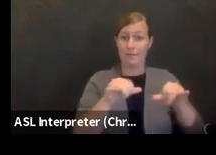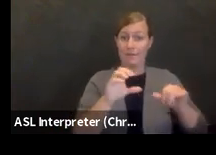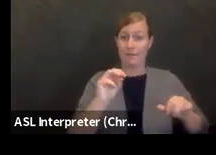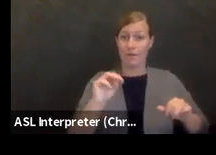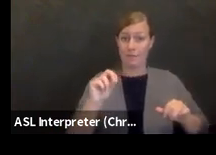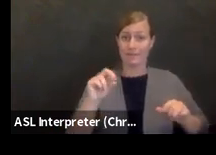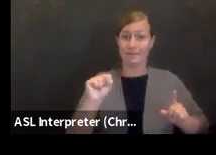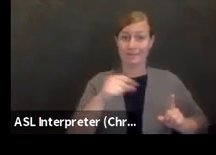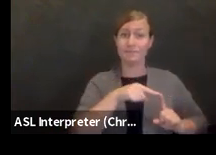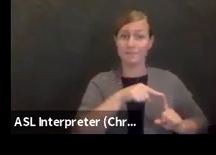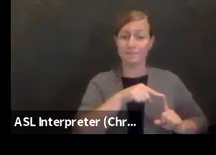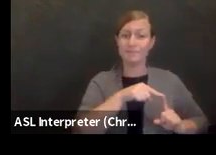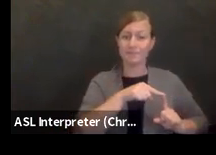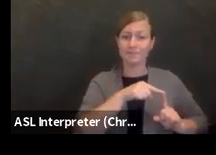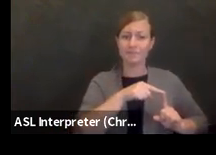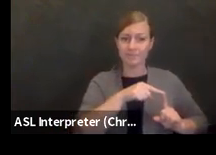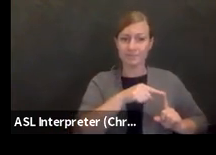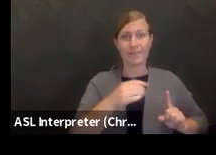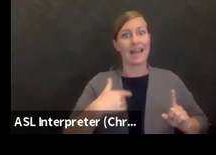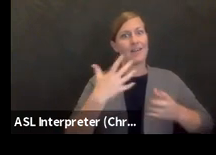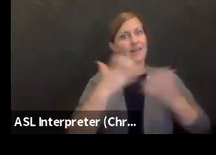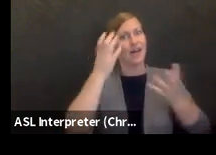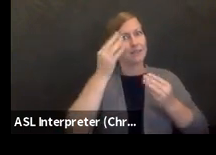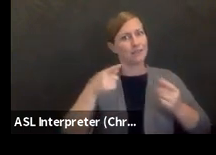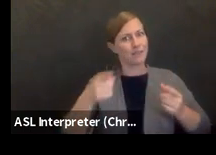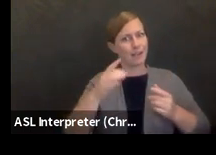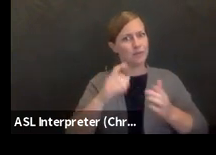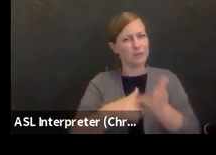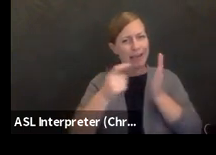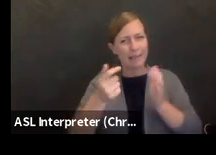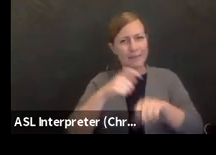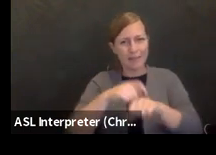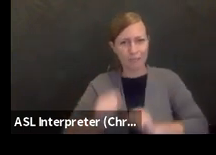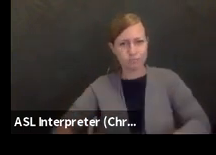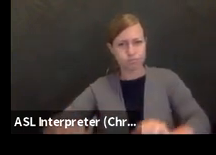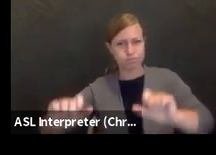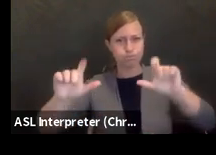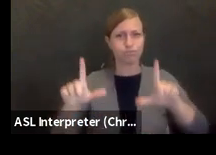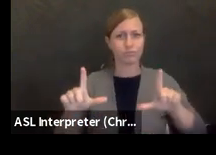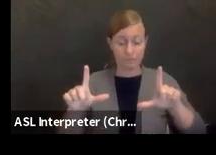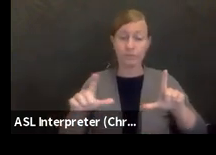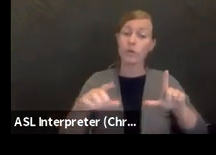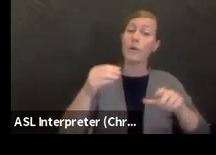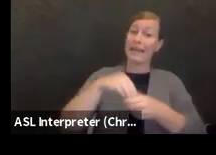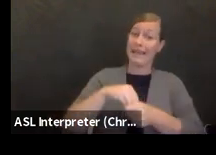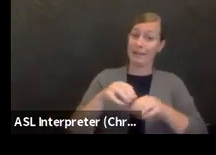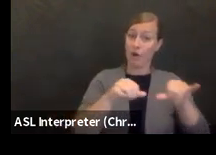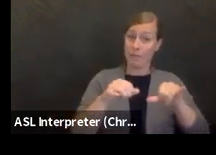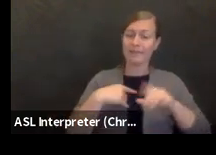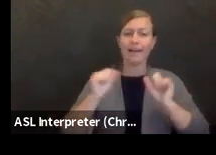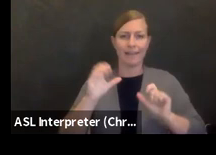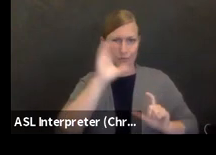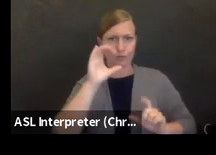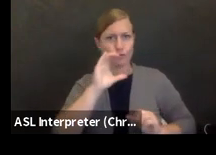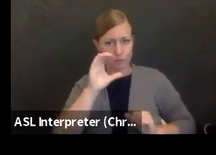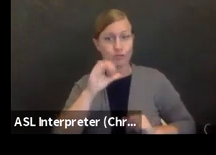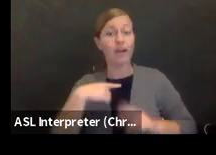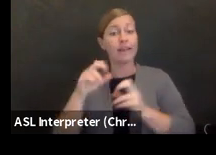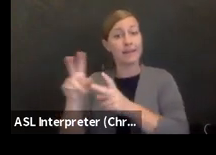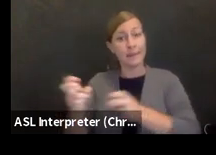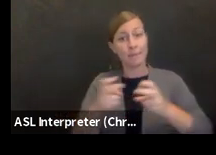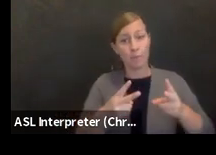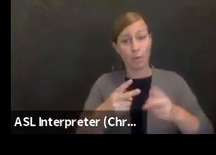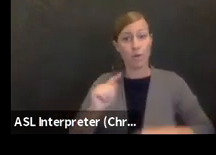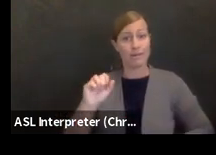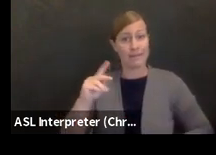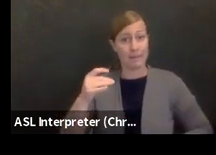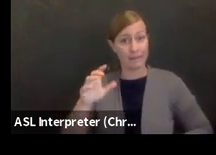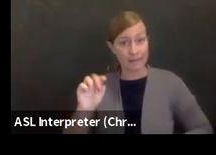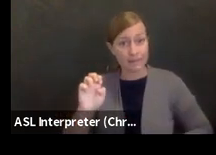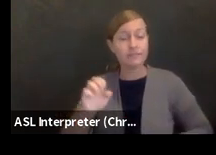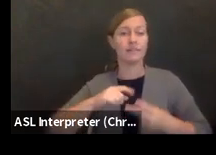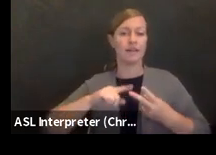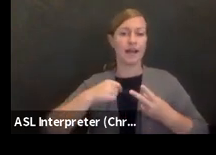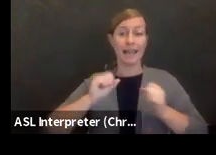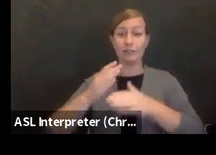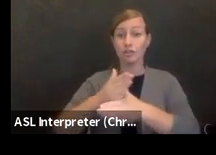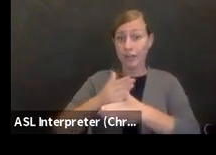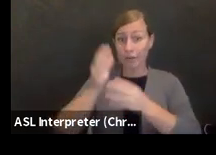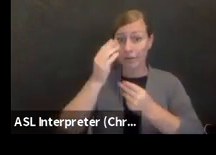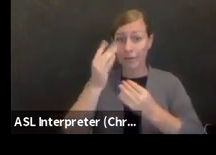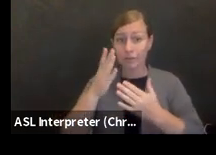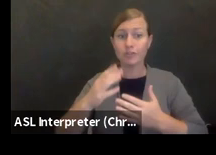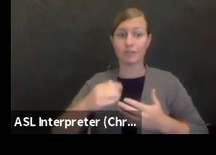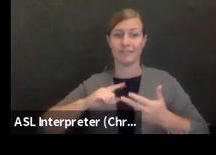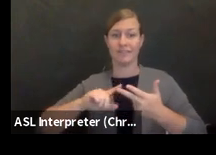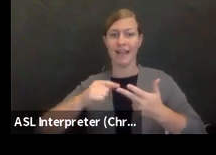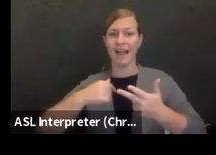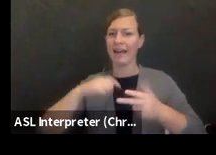ESD 112-- Kristina Wambold: And it takes a second to load. Because there's a lot in there. I can search within comments I can import a template that I was given, I can share information and I can filter. So I'm going to go to Filter,